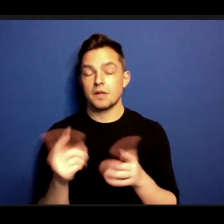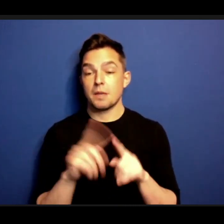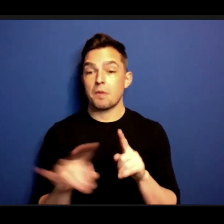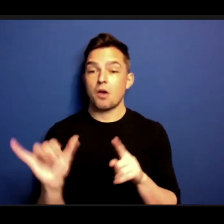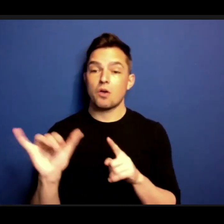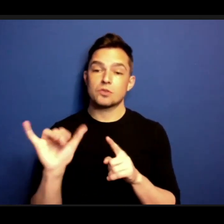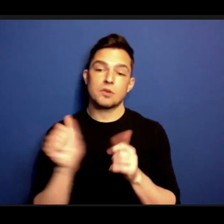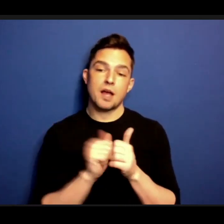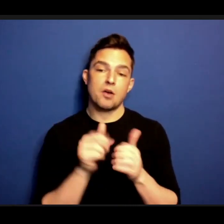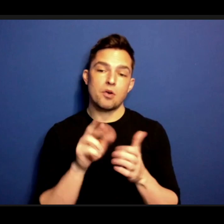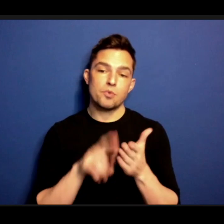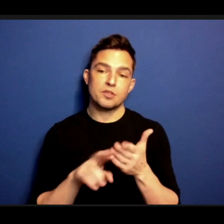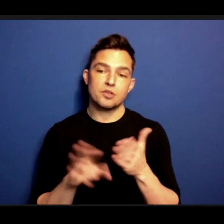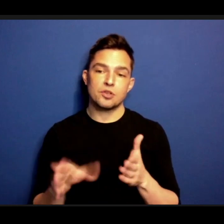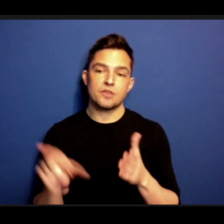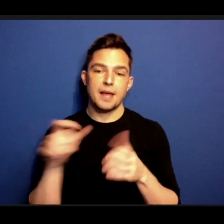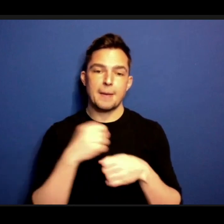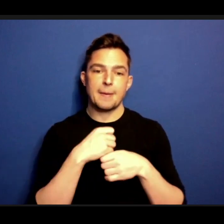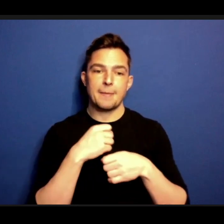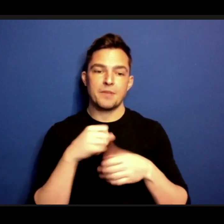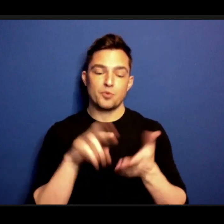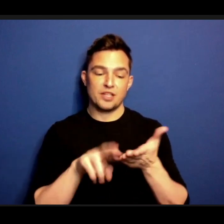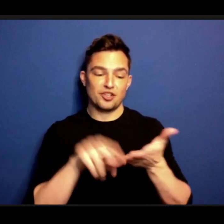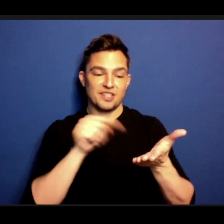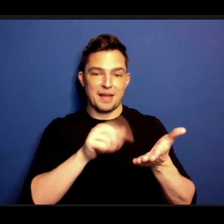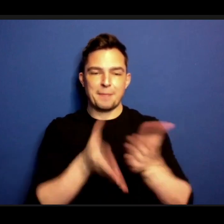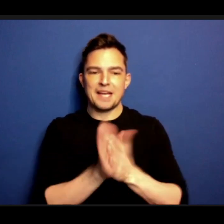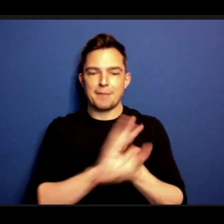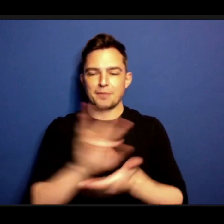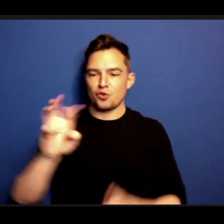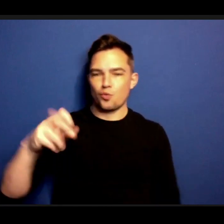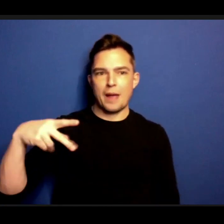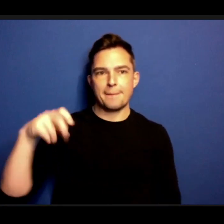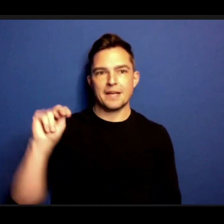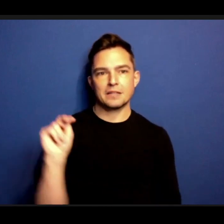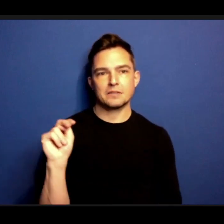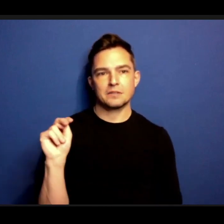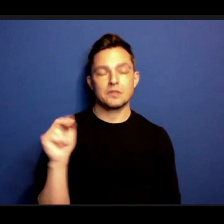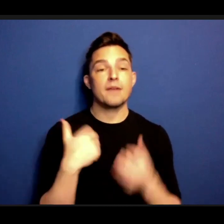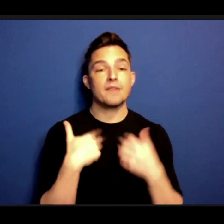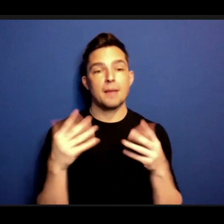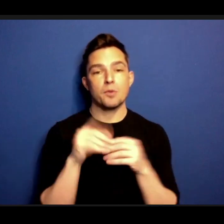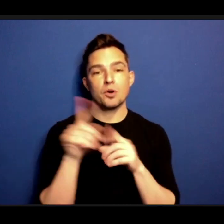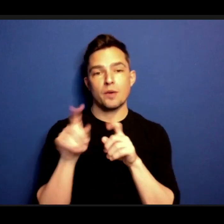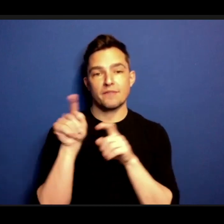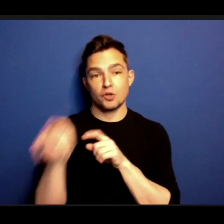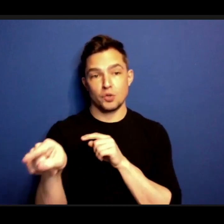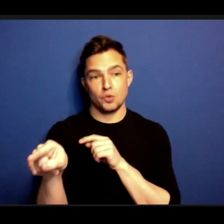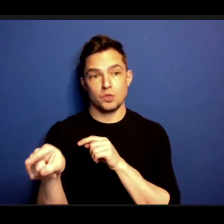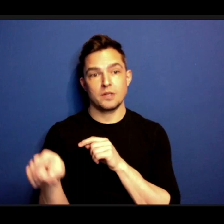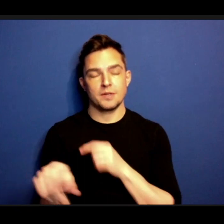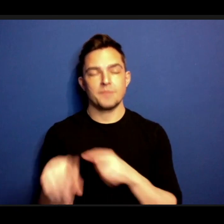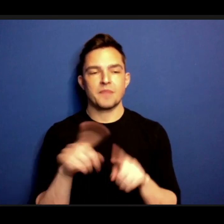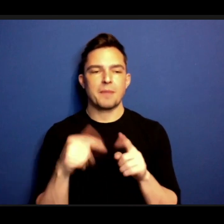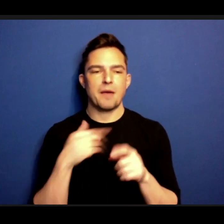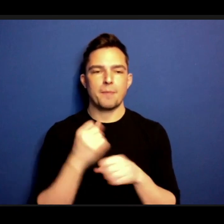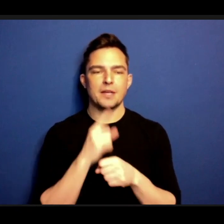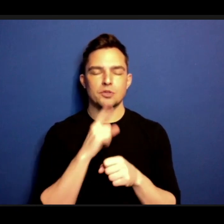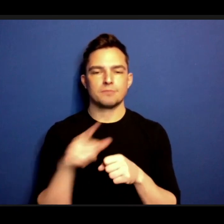research is weaponized. So I have a lot more questions for you, but I'll make sure I bring